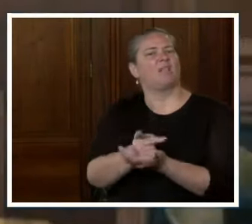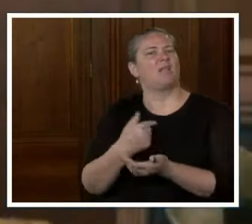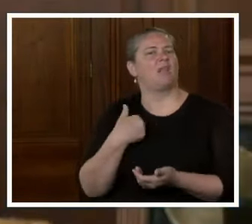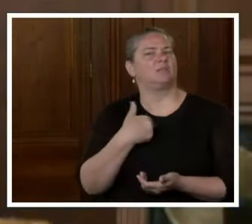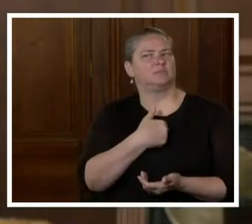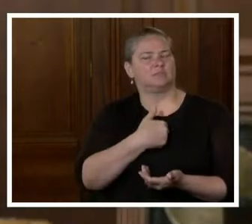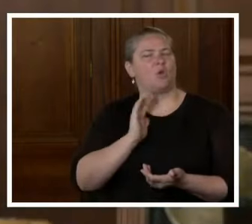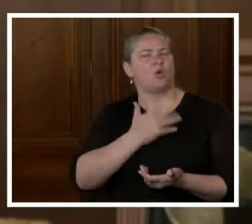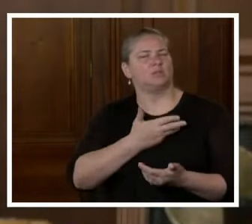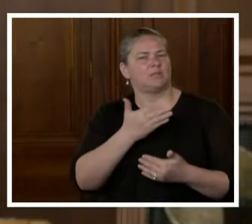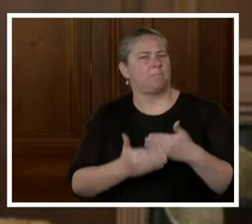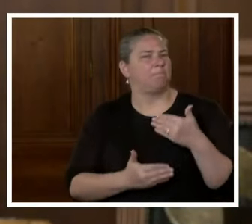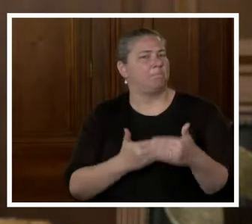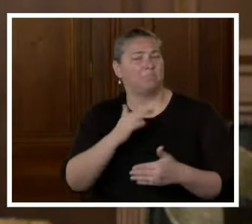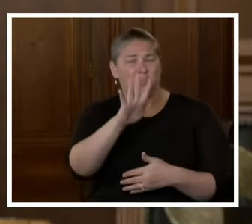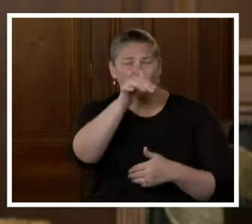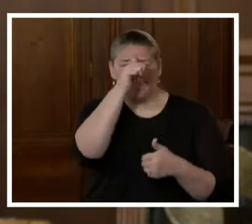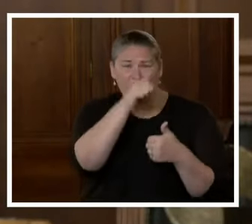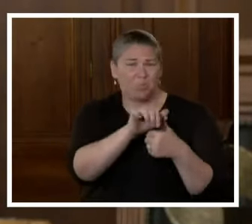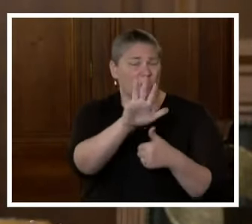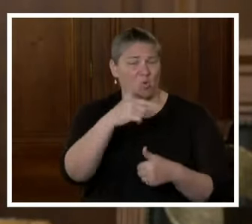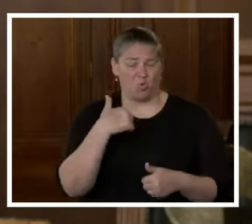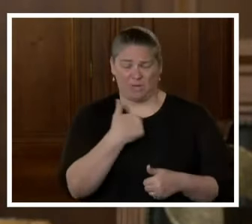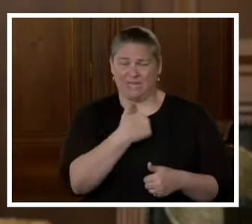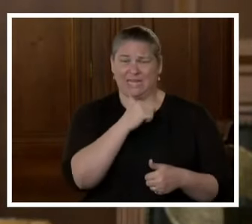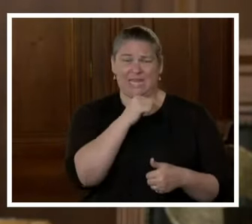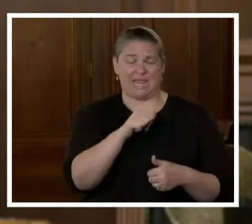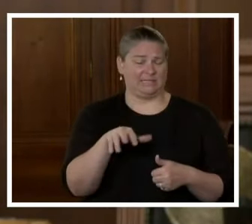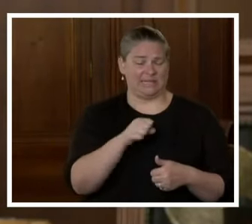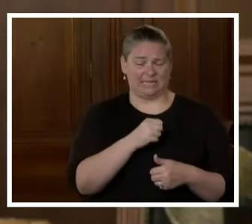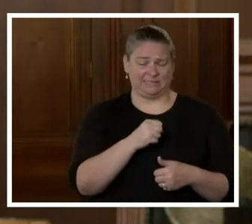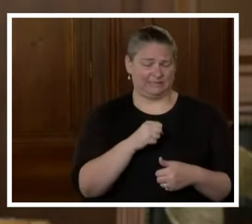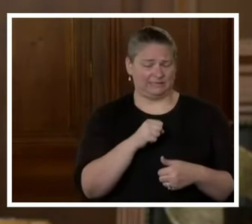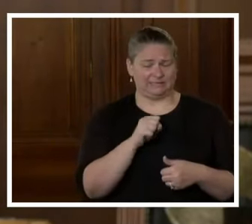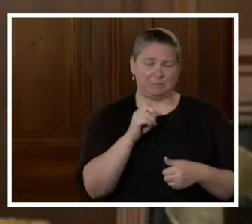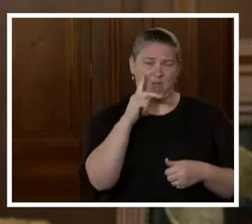ONGOING DEMONSTRATIONS IN LOUISVILLE, PEACEABLE